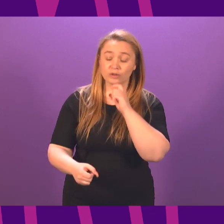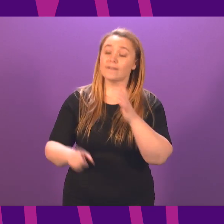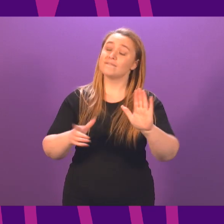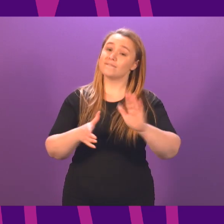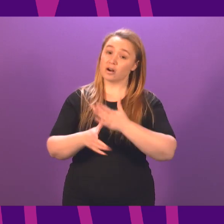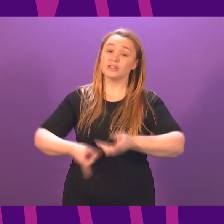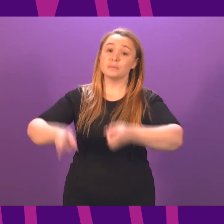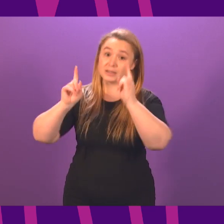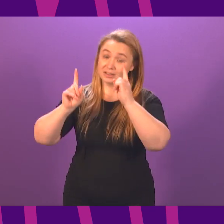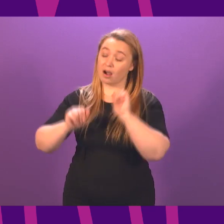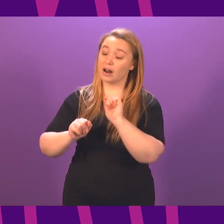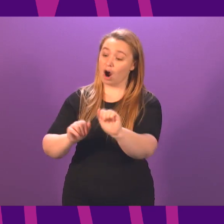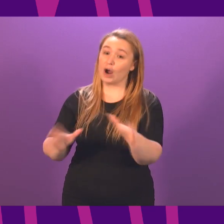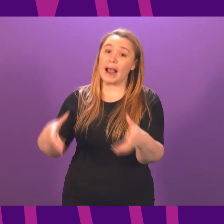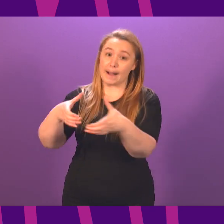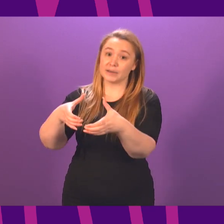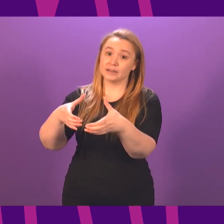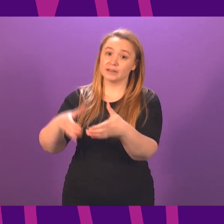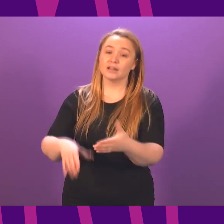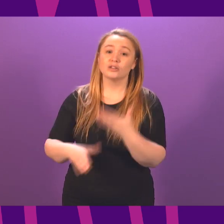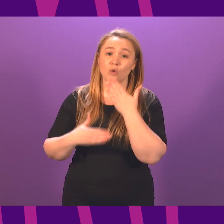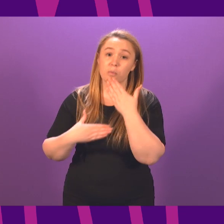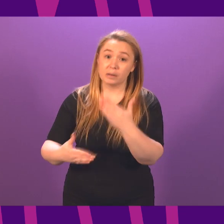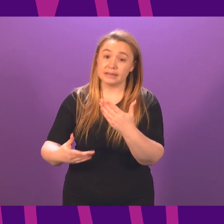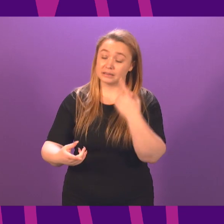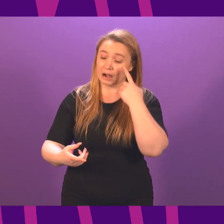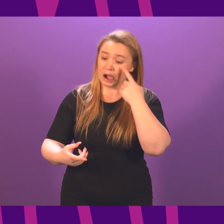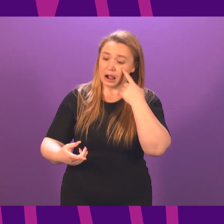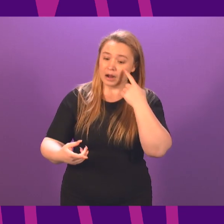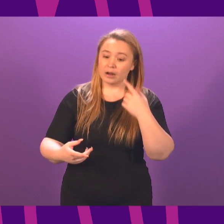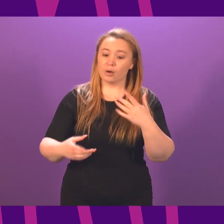Will the First Minister stop hiding behind officials and seek an unexplained wealth order